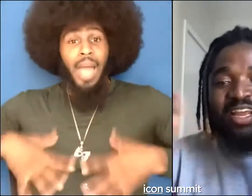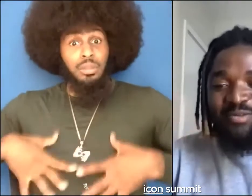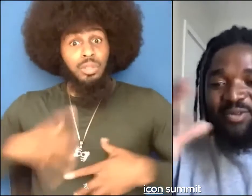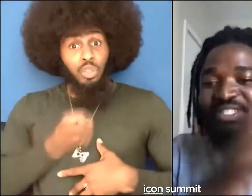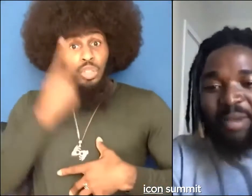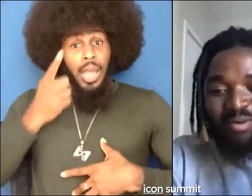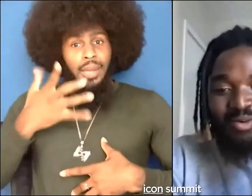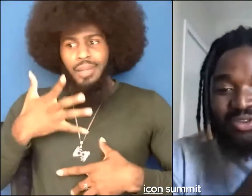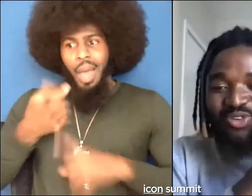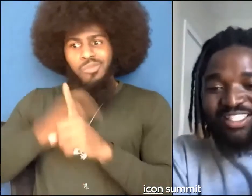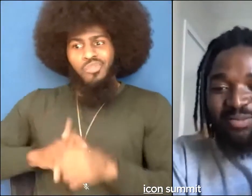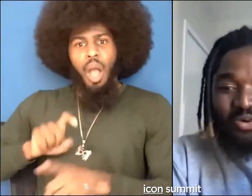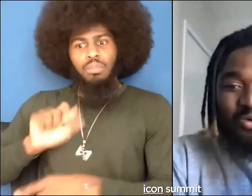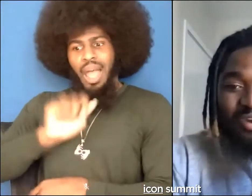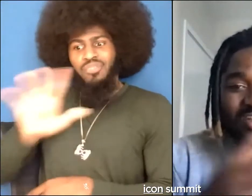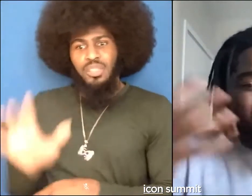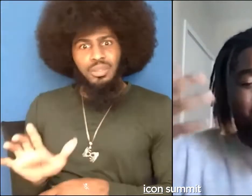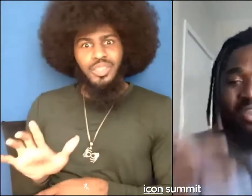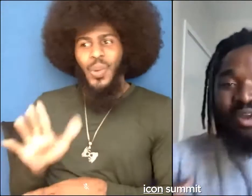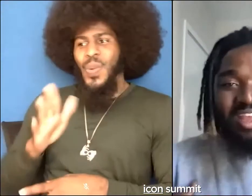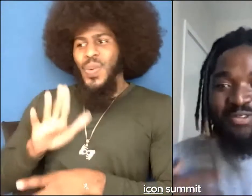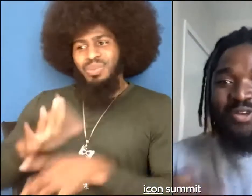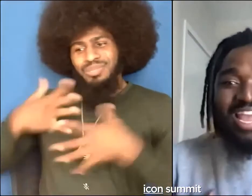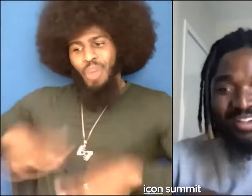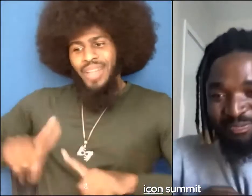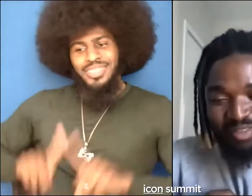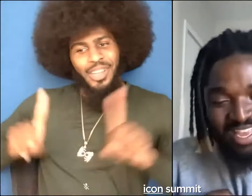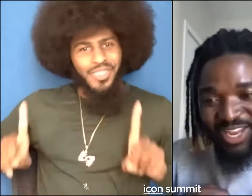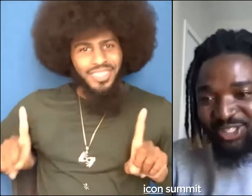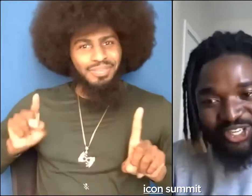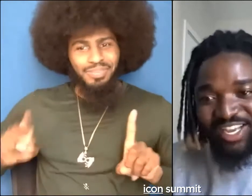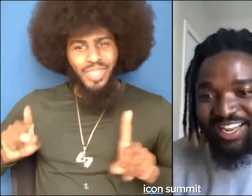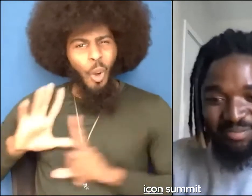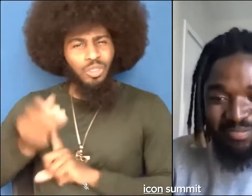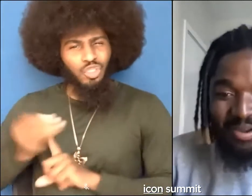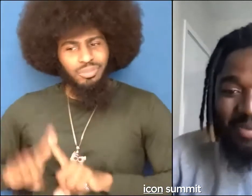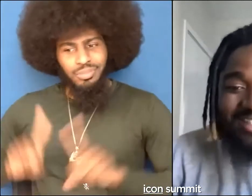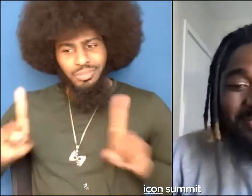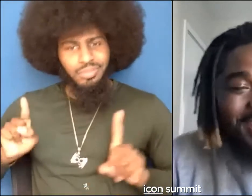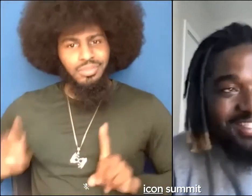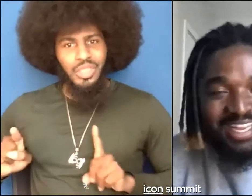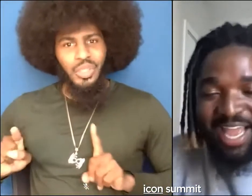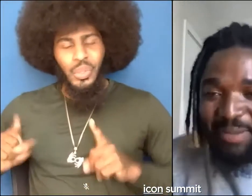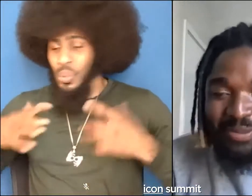I came from Zimbabwe where you dress up to go to work where you wear a full shirt and button prints.